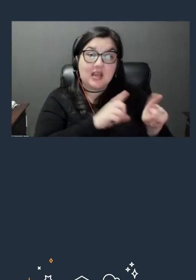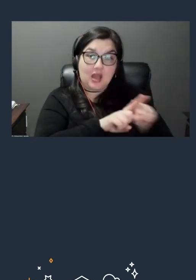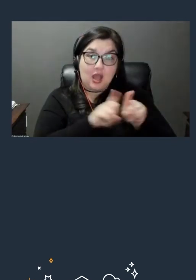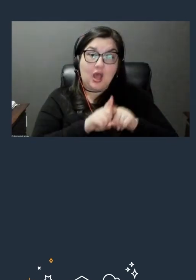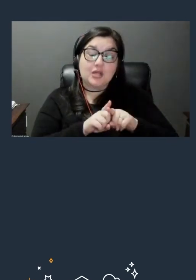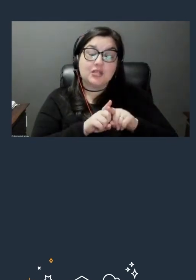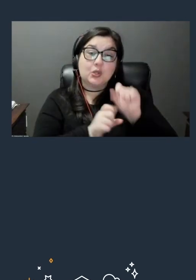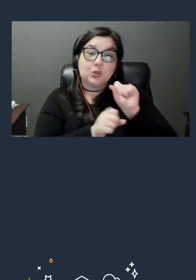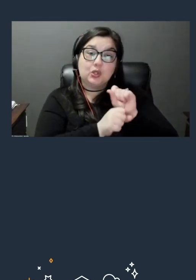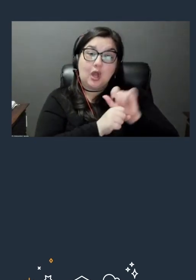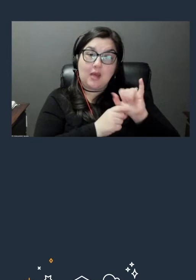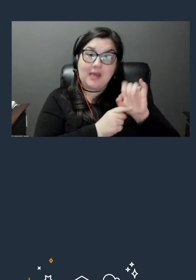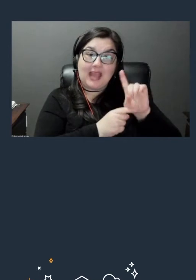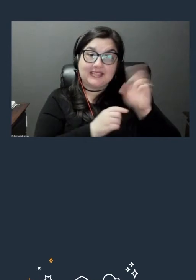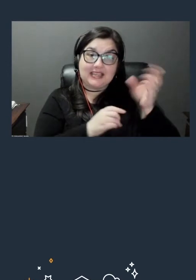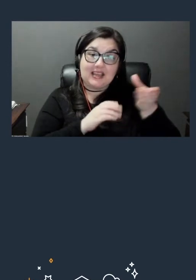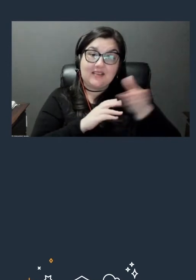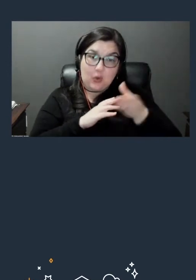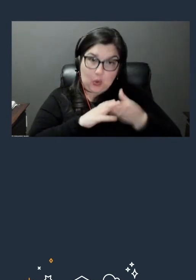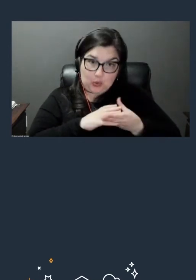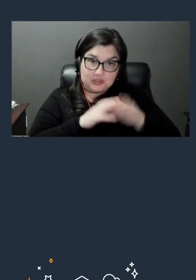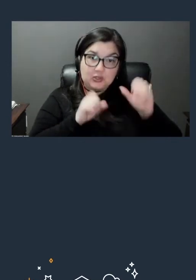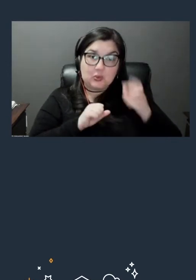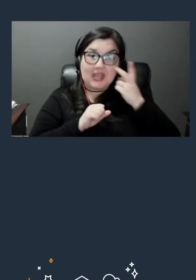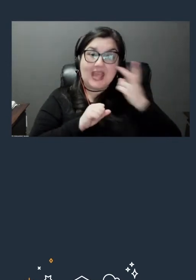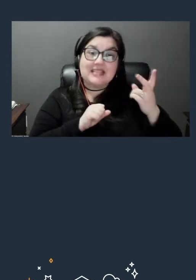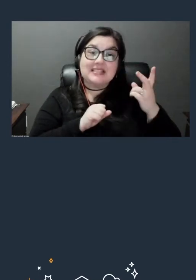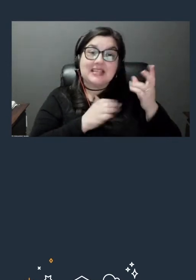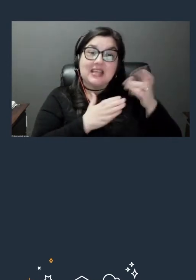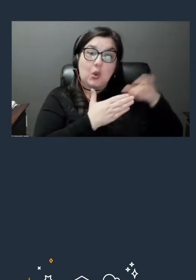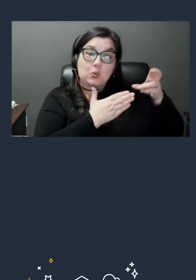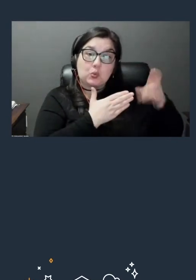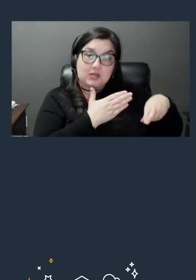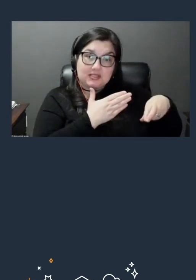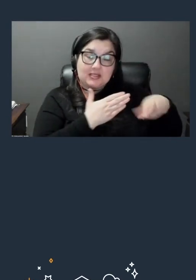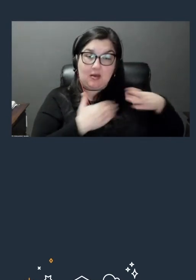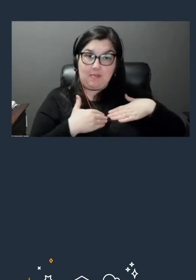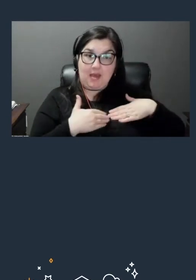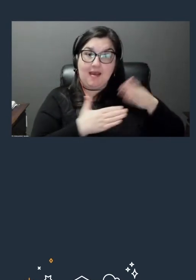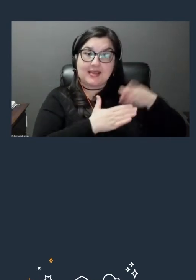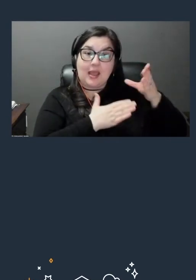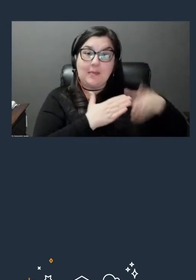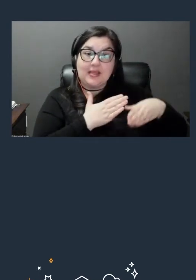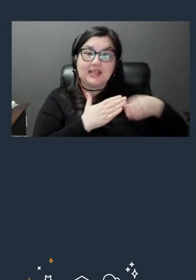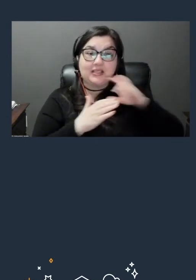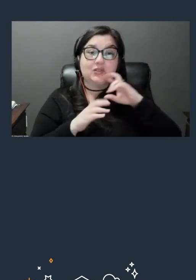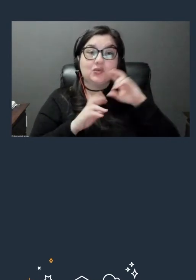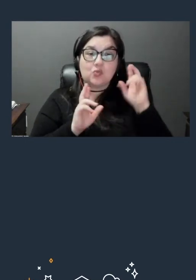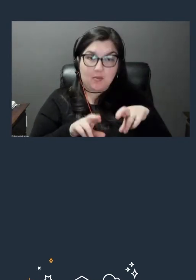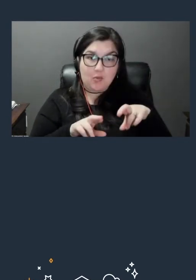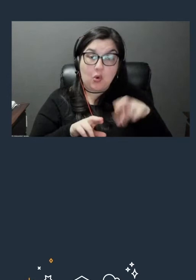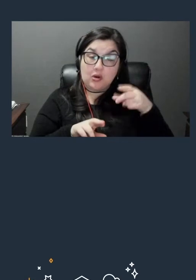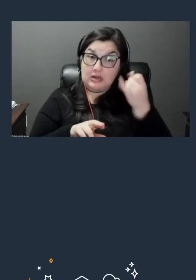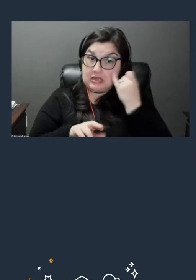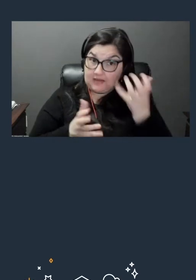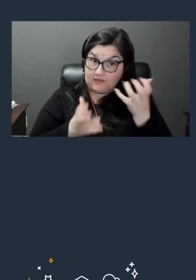where you can see under results that this is my completion report. So if you want, you can go ahead and review your completion report here.